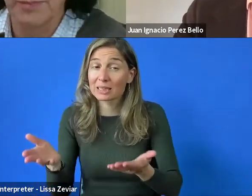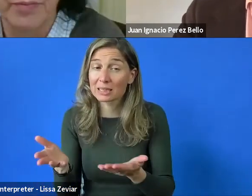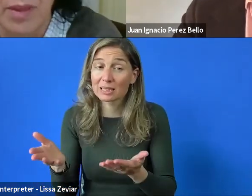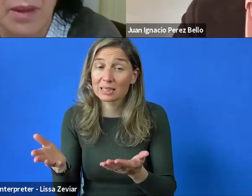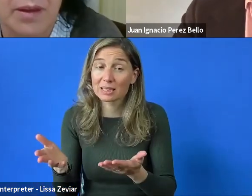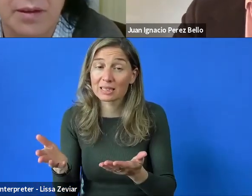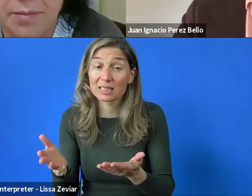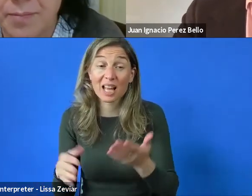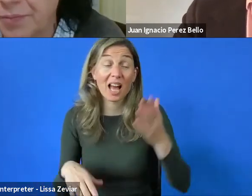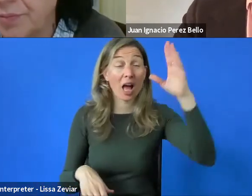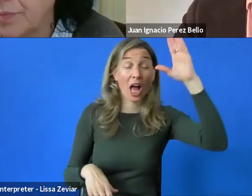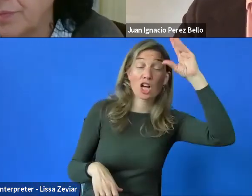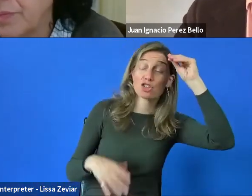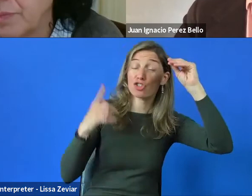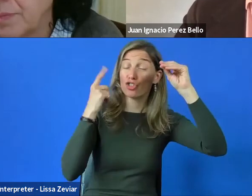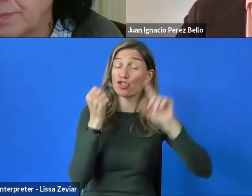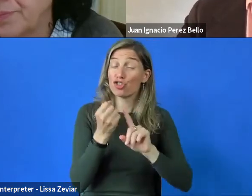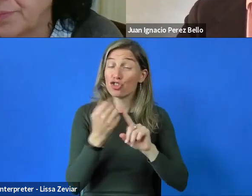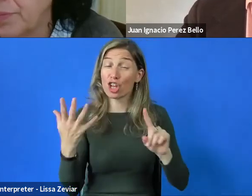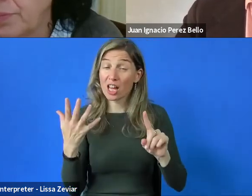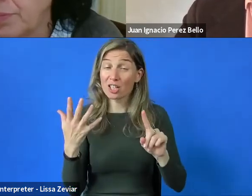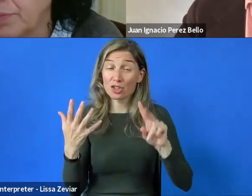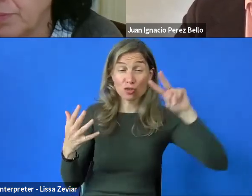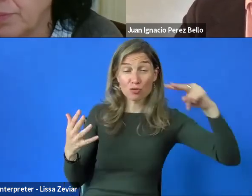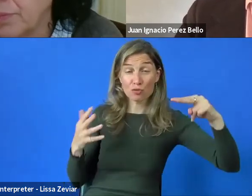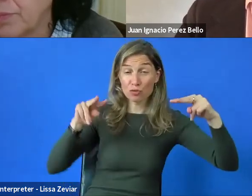of the violation of the rights of persons with disability grasped